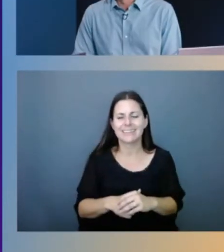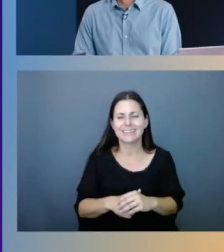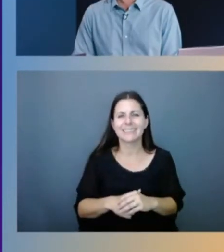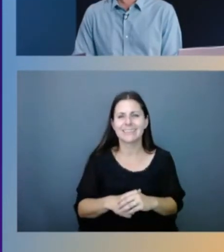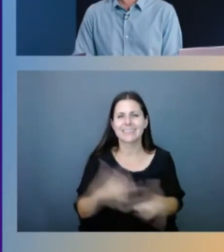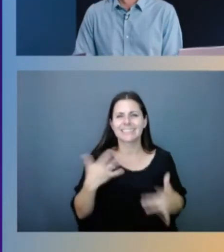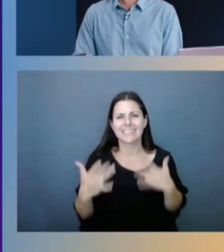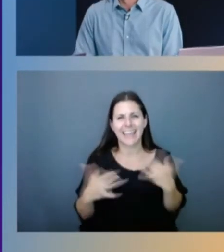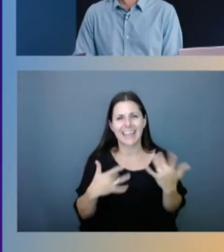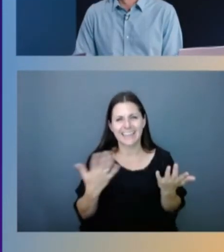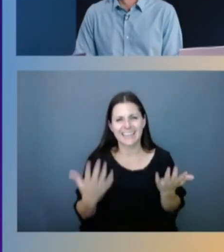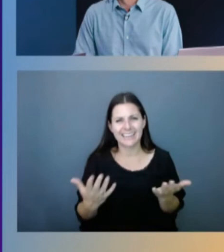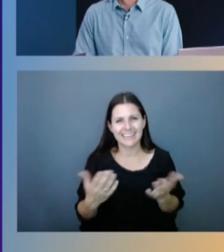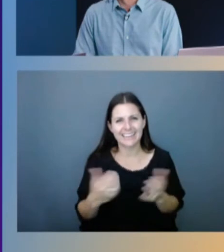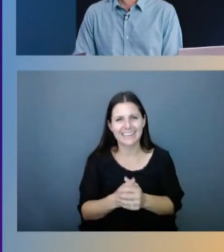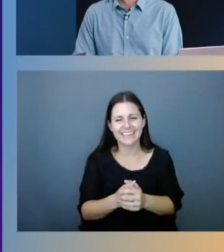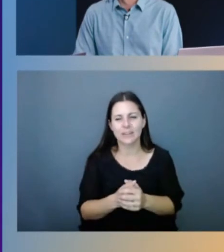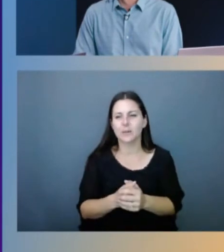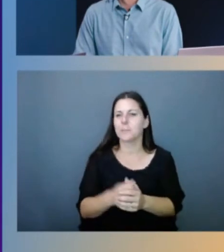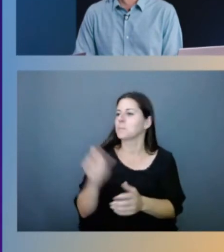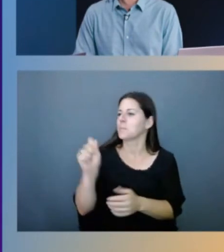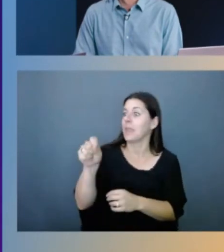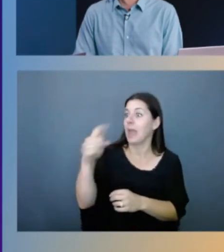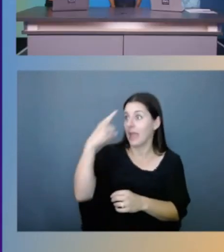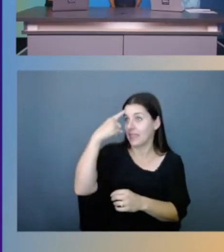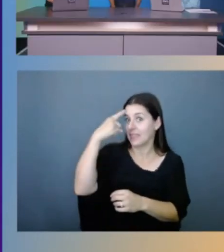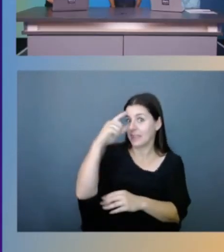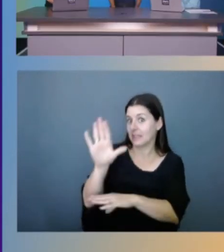I think one of the things we'll see this afternoon in some of the deep dive talks